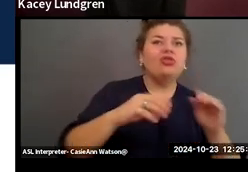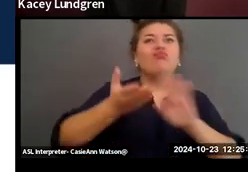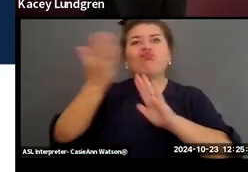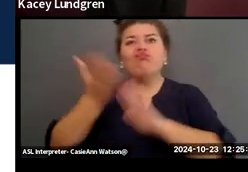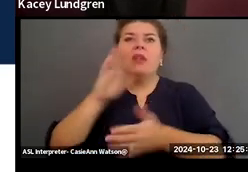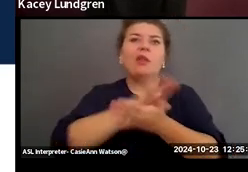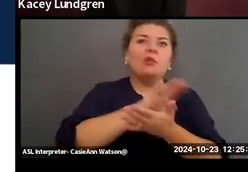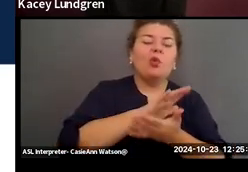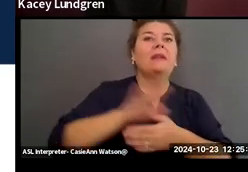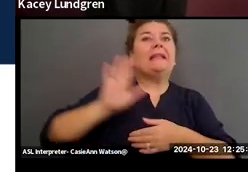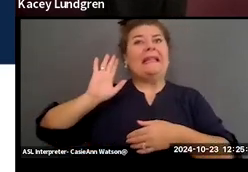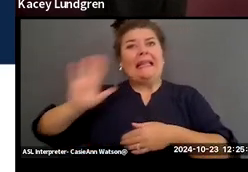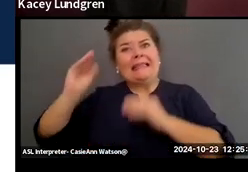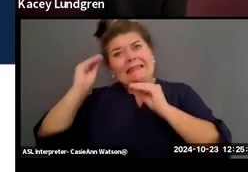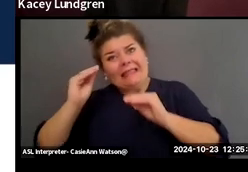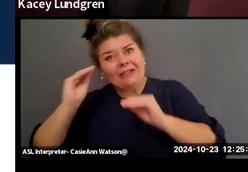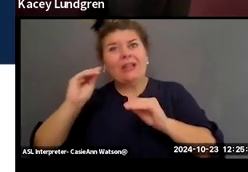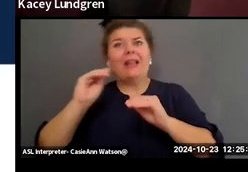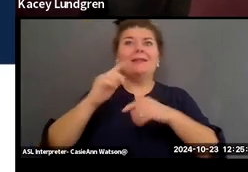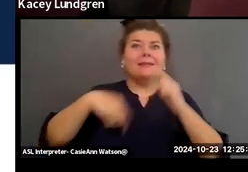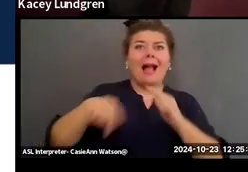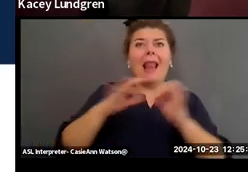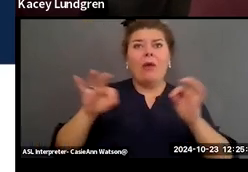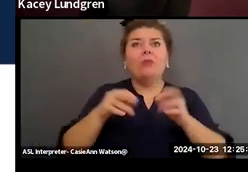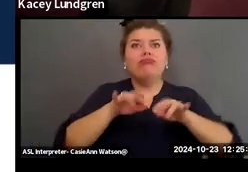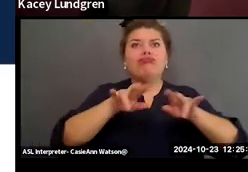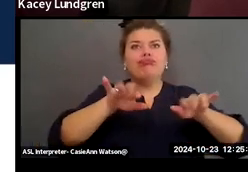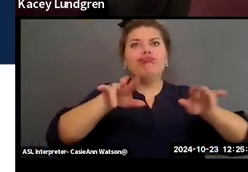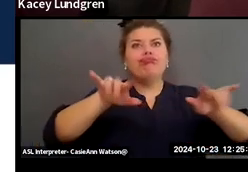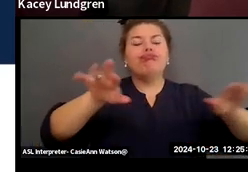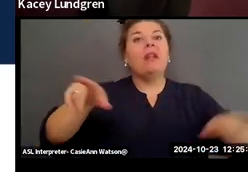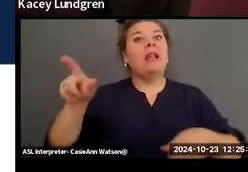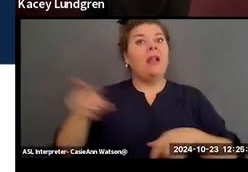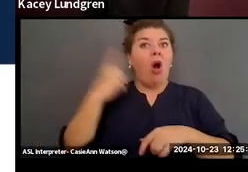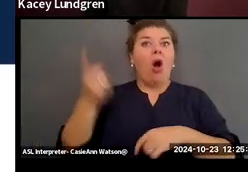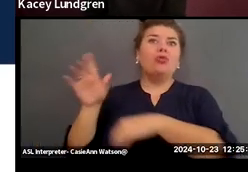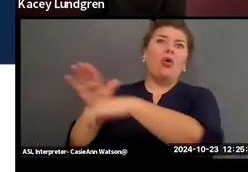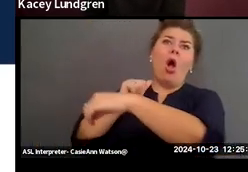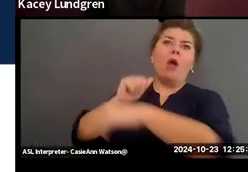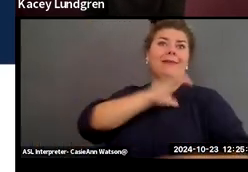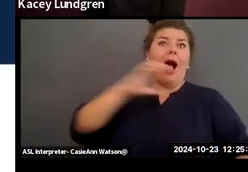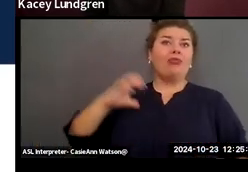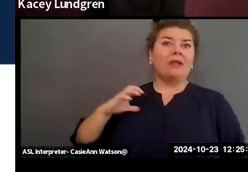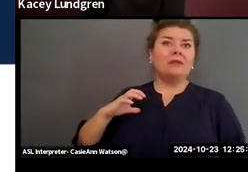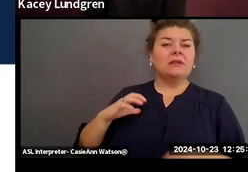spreading his methods and sign language. He was also called to speak in front of Congress about deaf education,